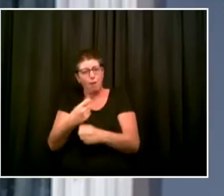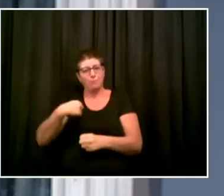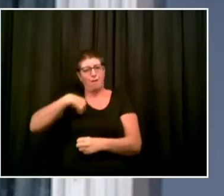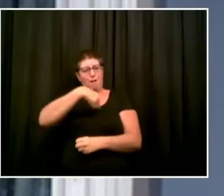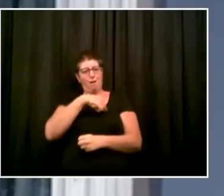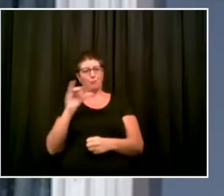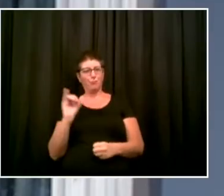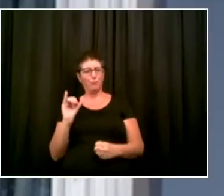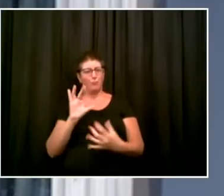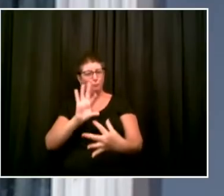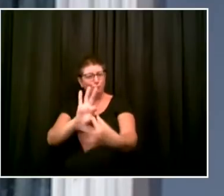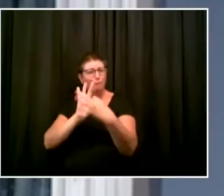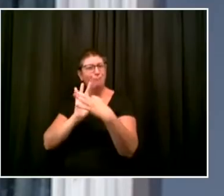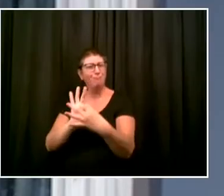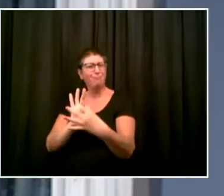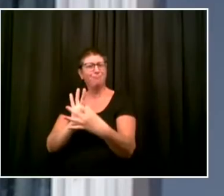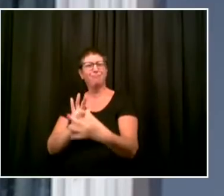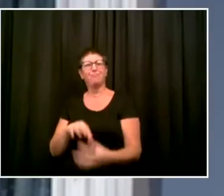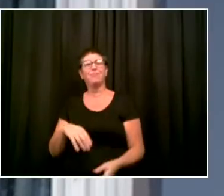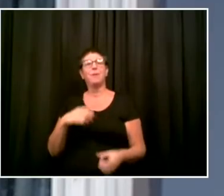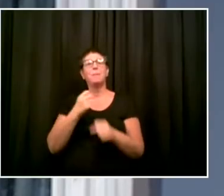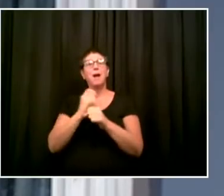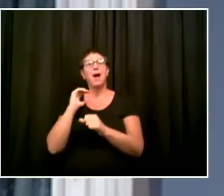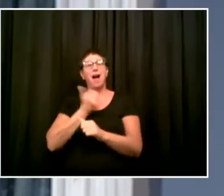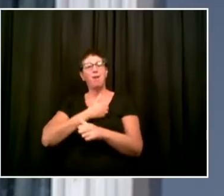THE MOST IMPORTANT THING THAT HAS BEEN SAID. WEWORK FOR THE PUBLIC.